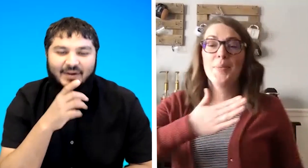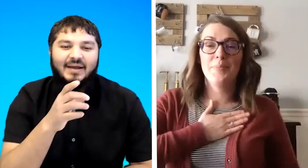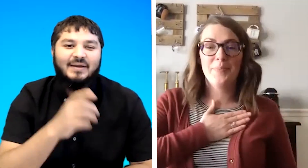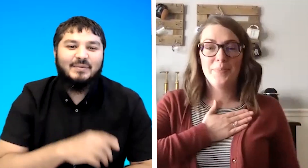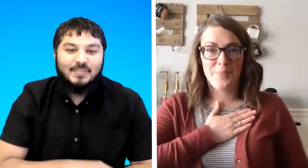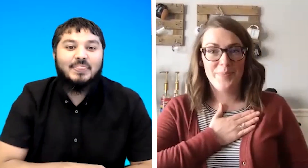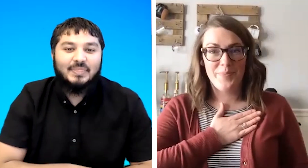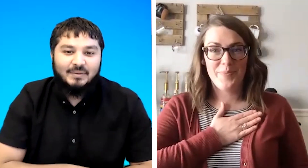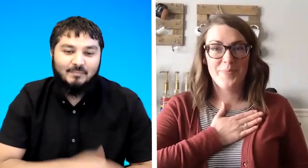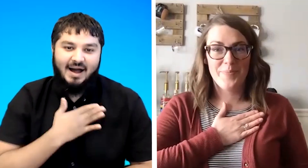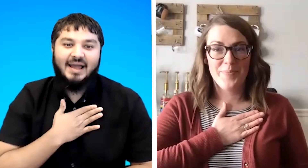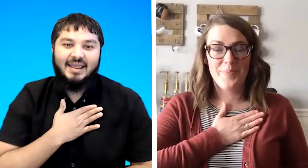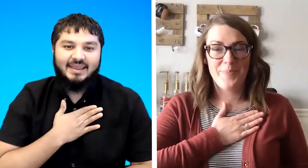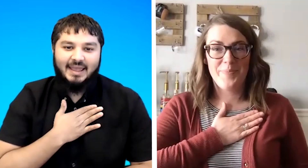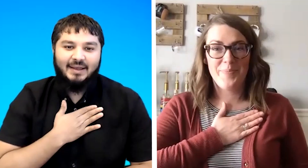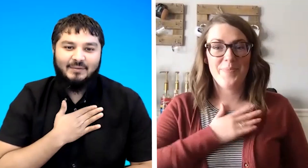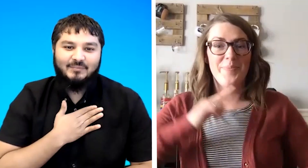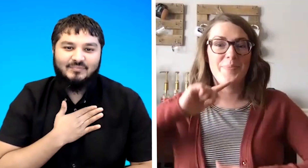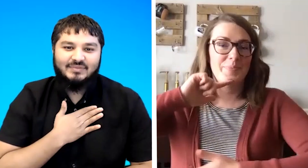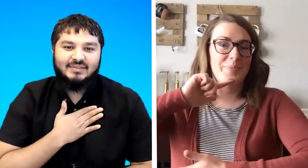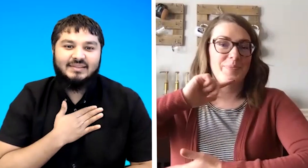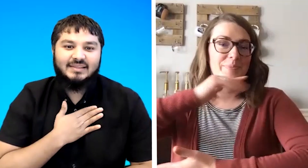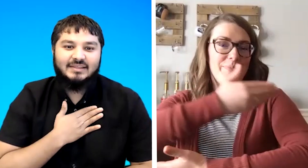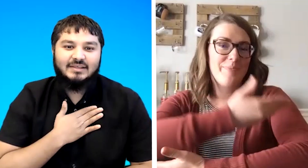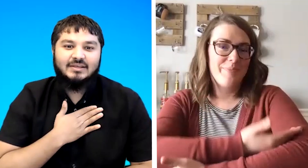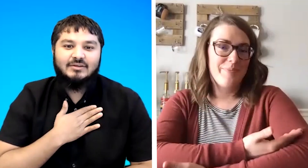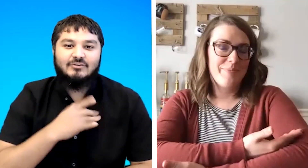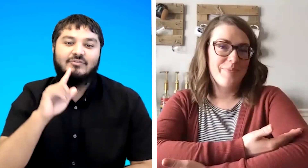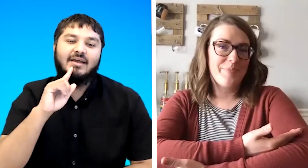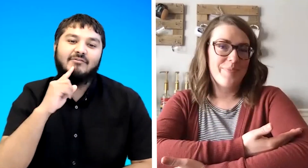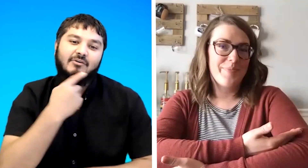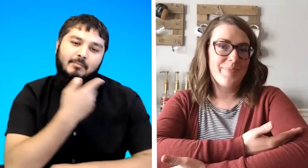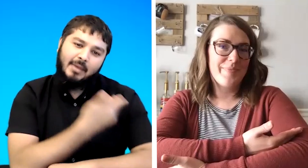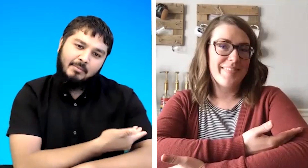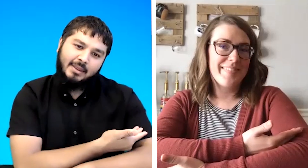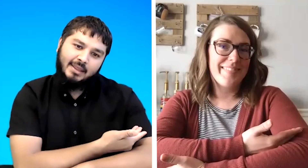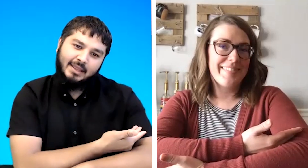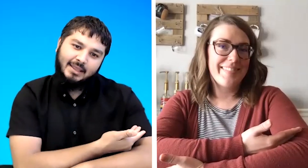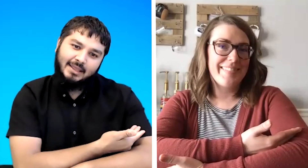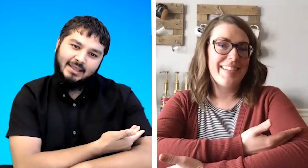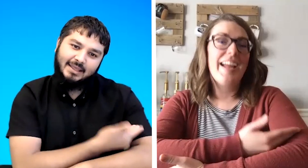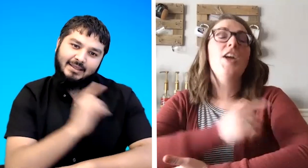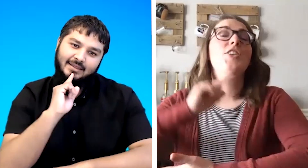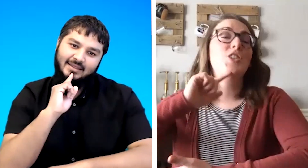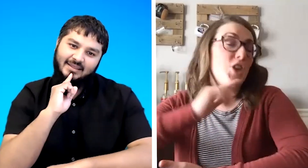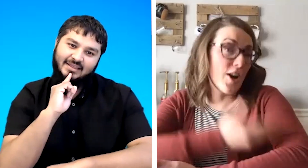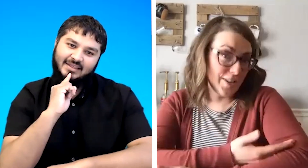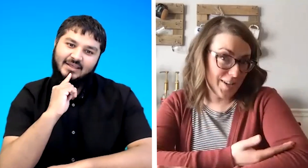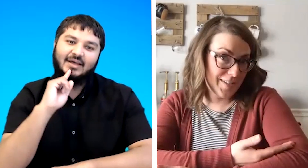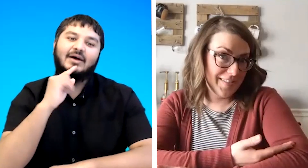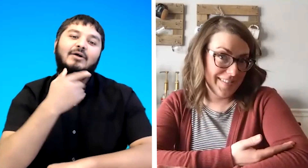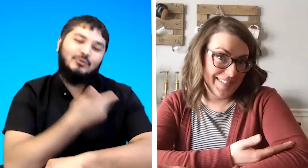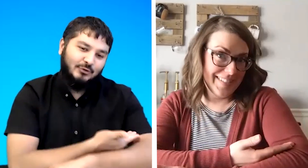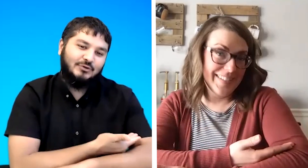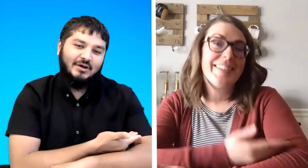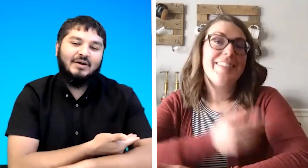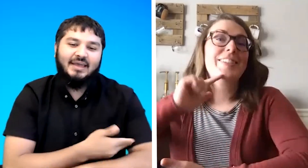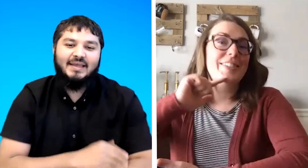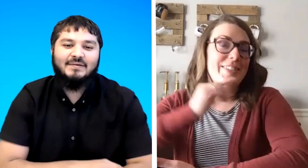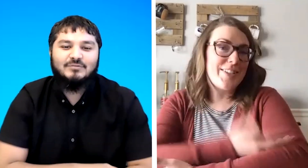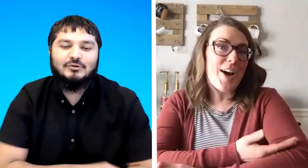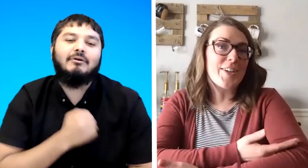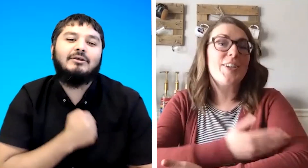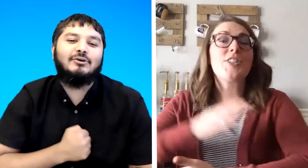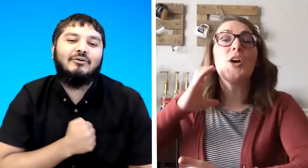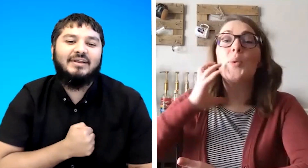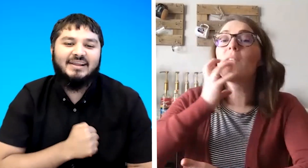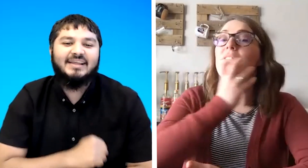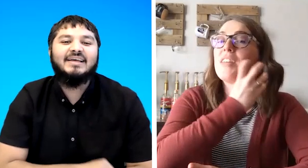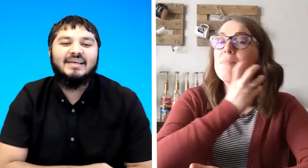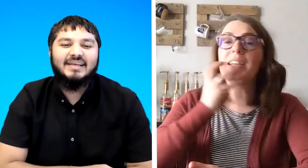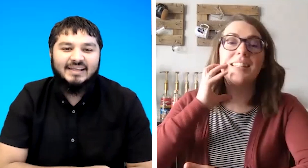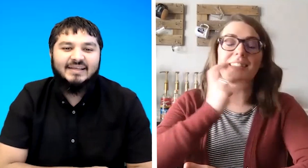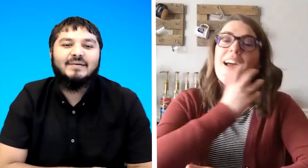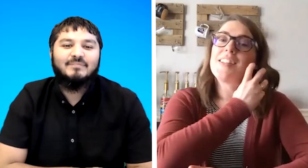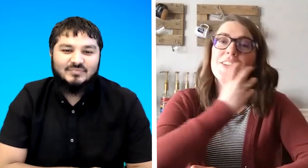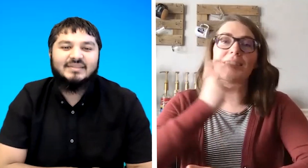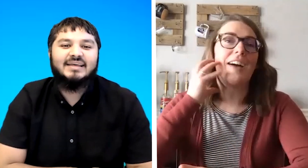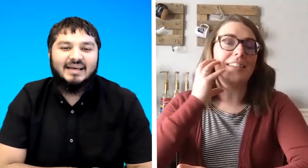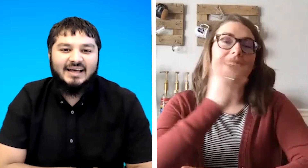like my yeah favorite baby daughter daughter okay daughter so feminine signs are down here